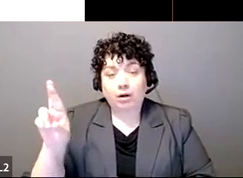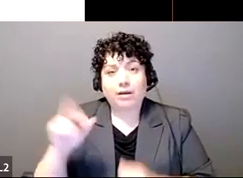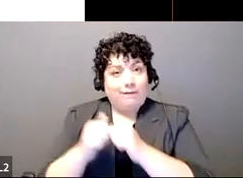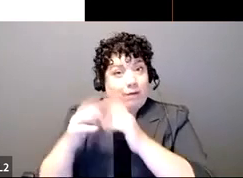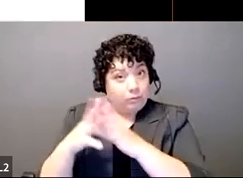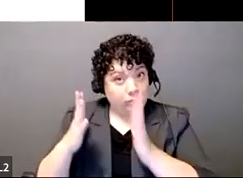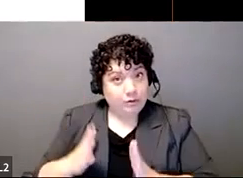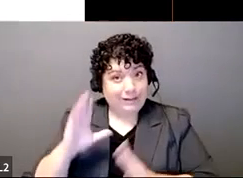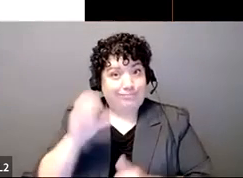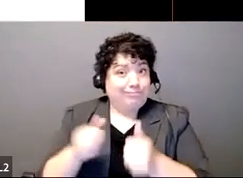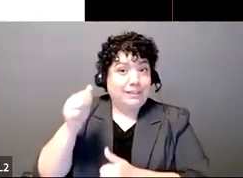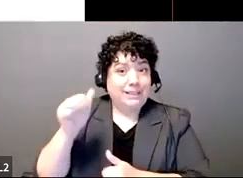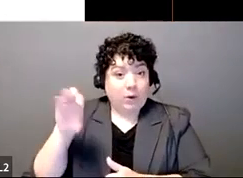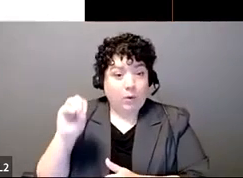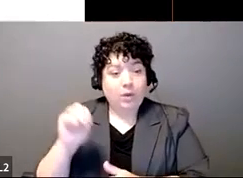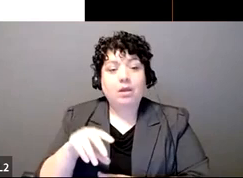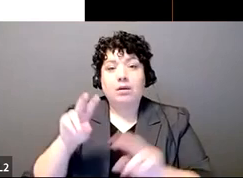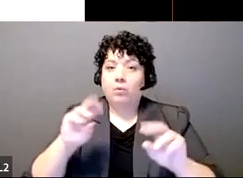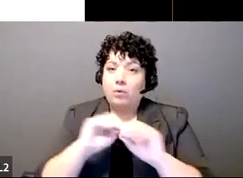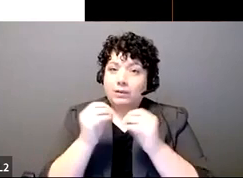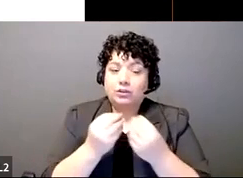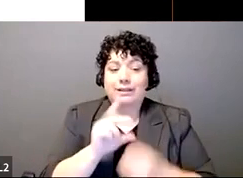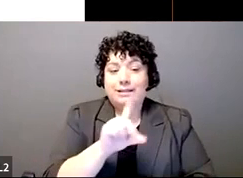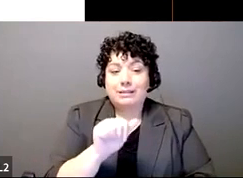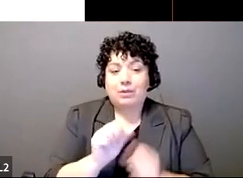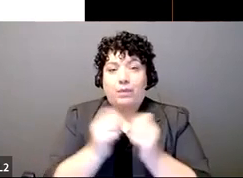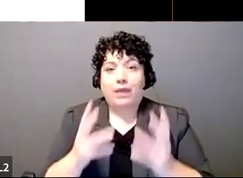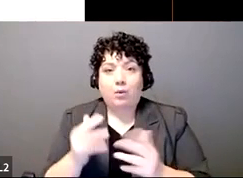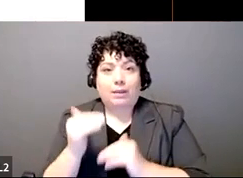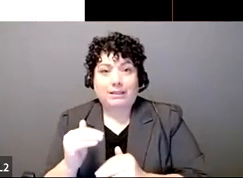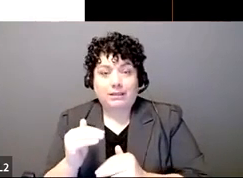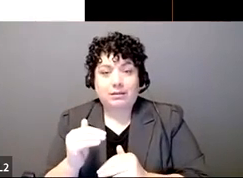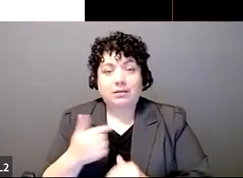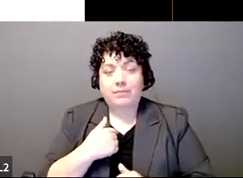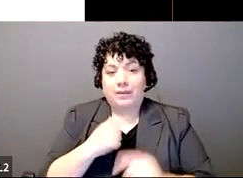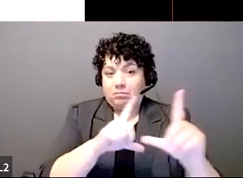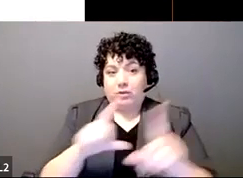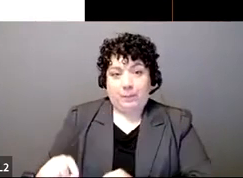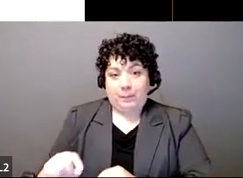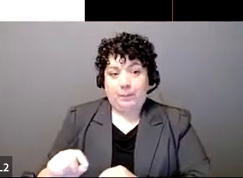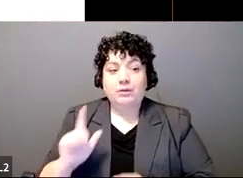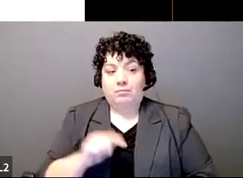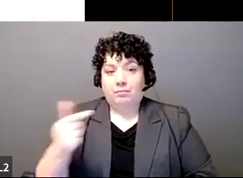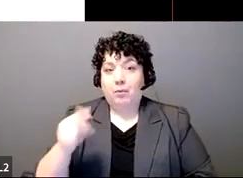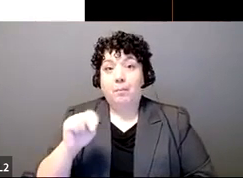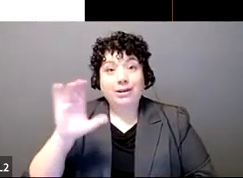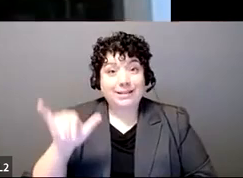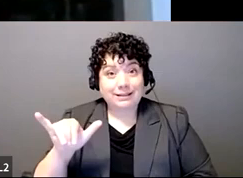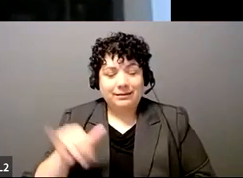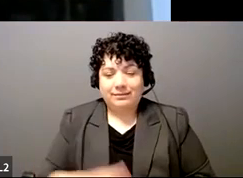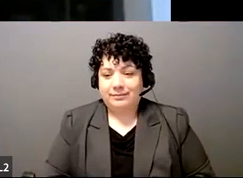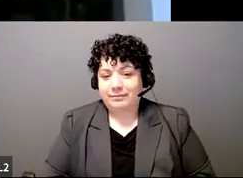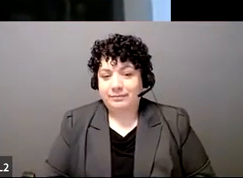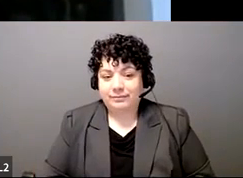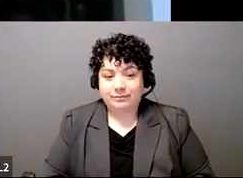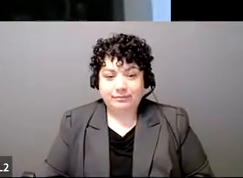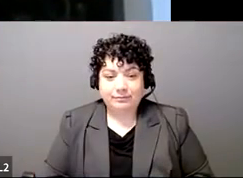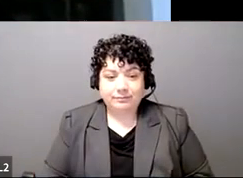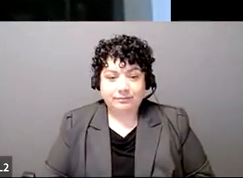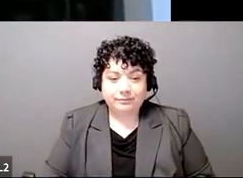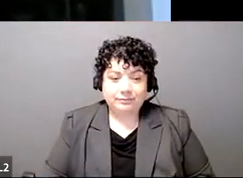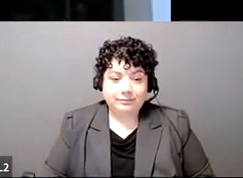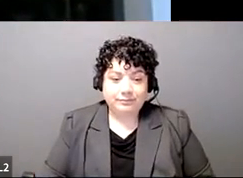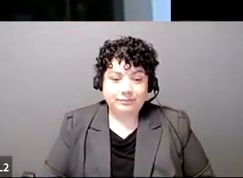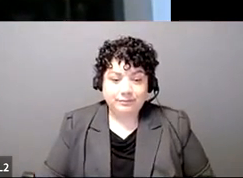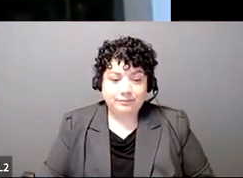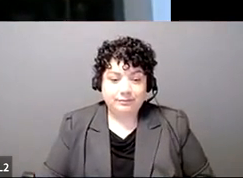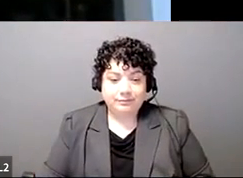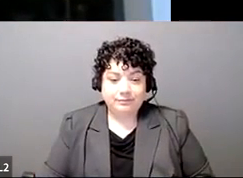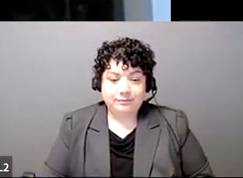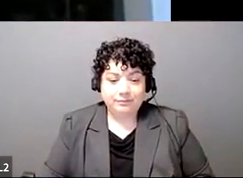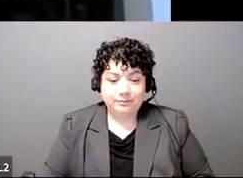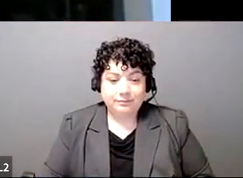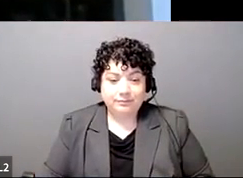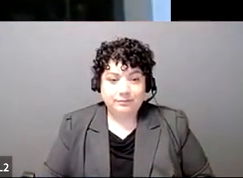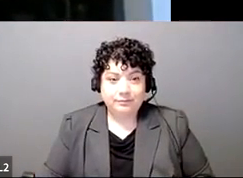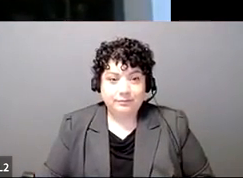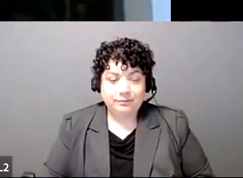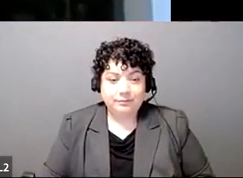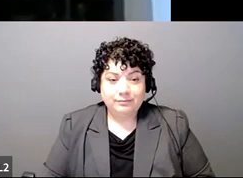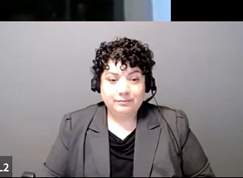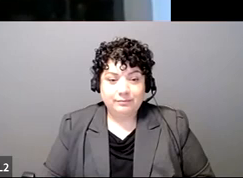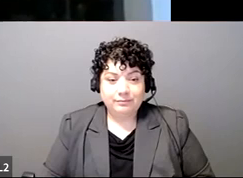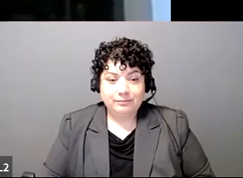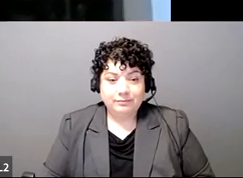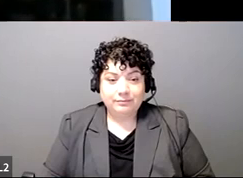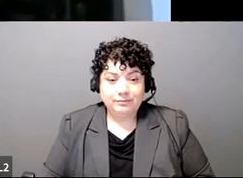of Disabilities without Limits so I’ll stop sharing my slides and then Marcy you can go ahead